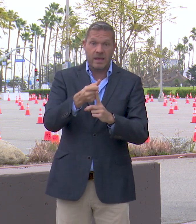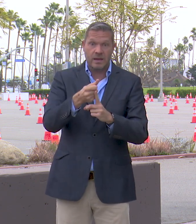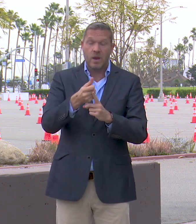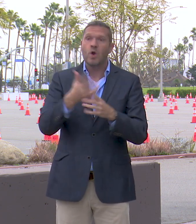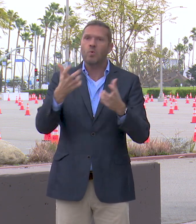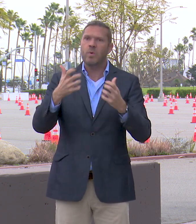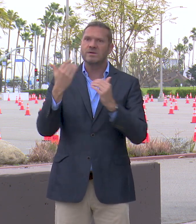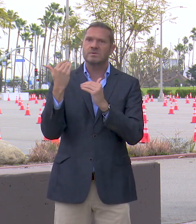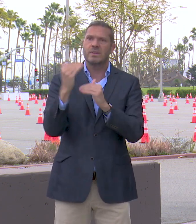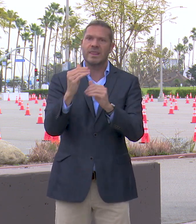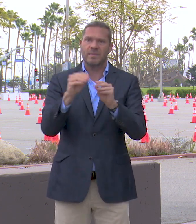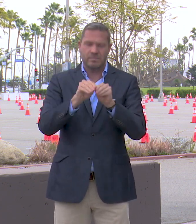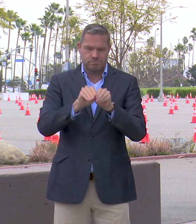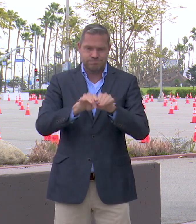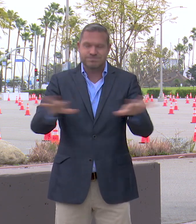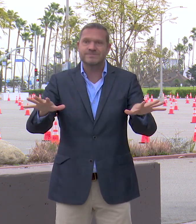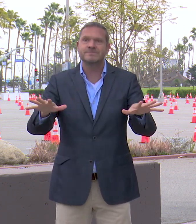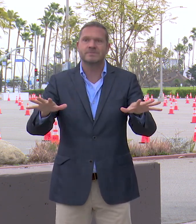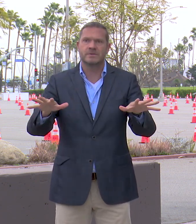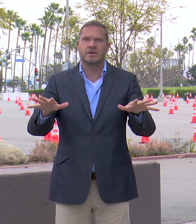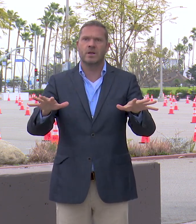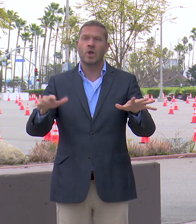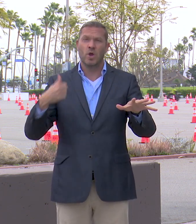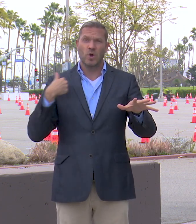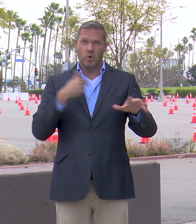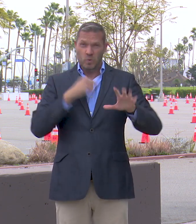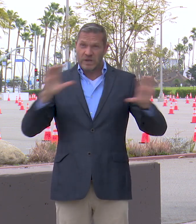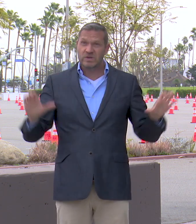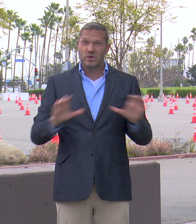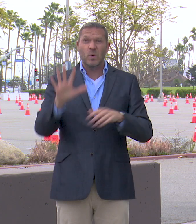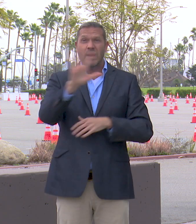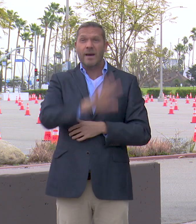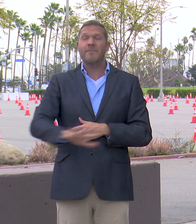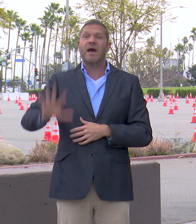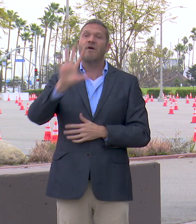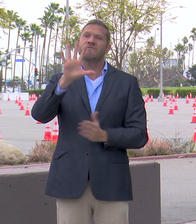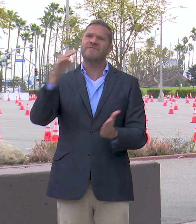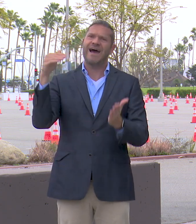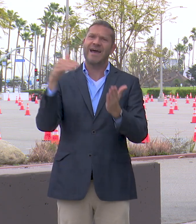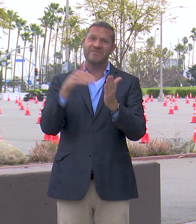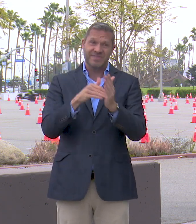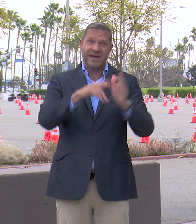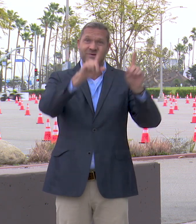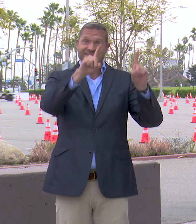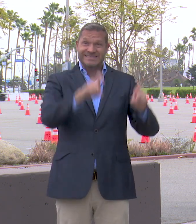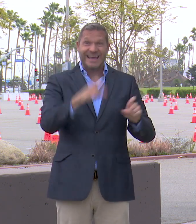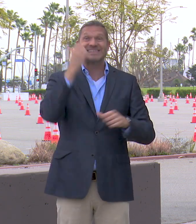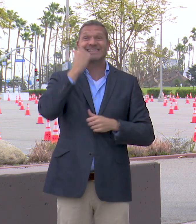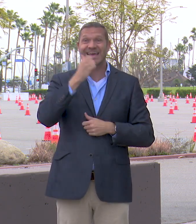We also continue to conduct nearly five thousand COVID-19 tests every day, both at our city